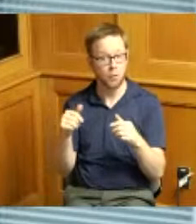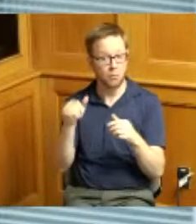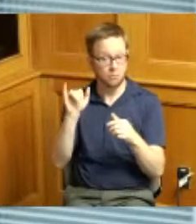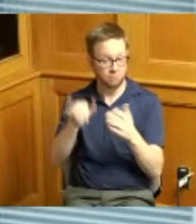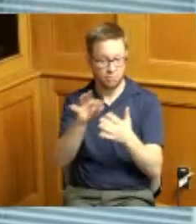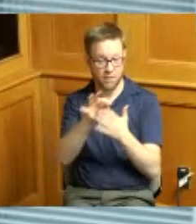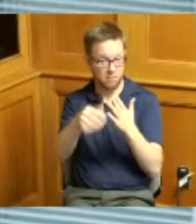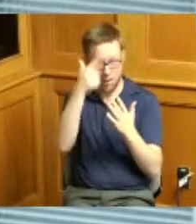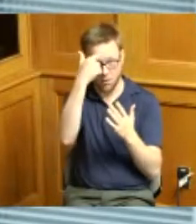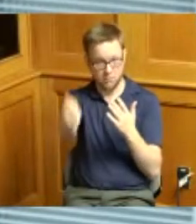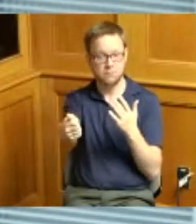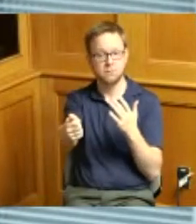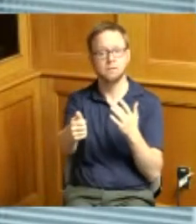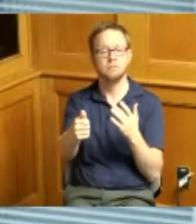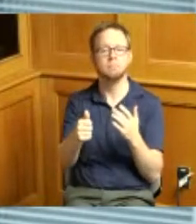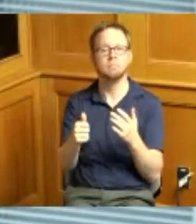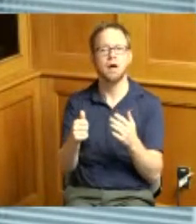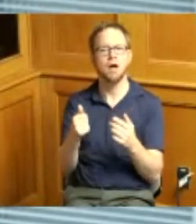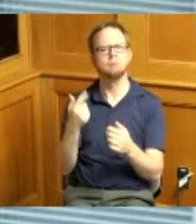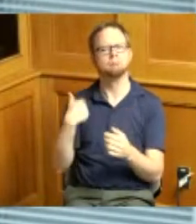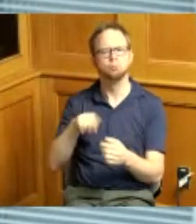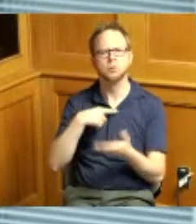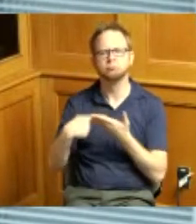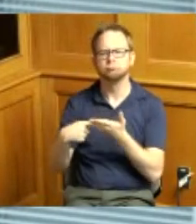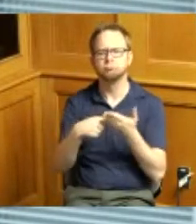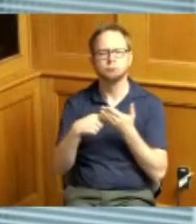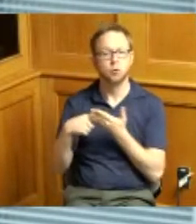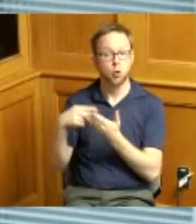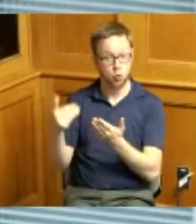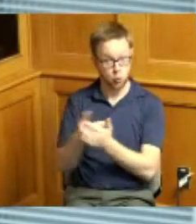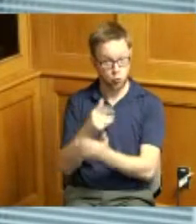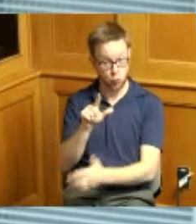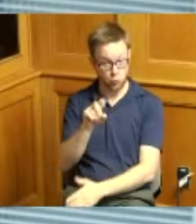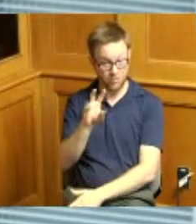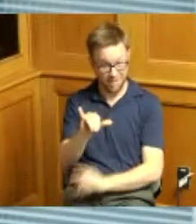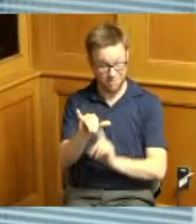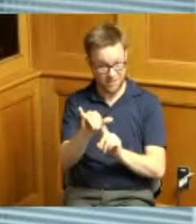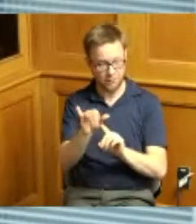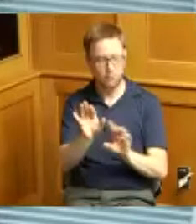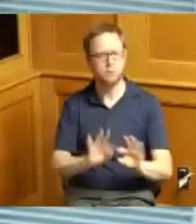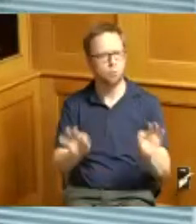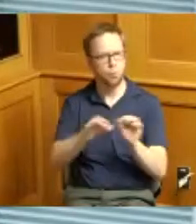keep in mind whenever we start talking about new levies is that the that the property valuations